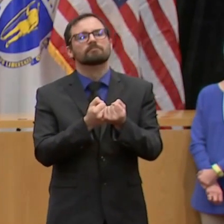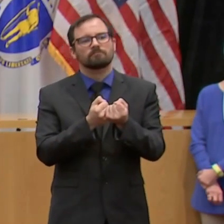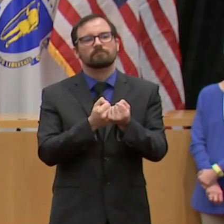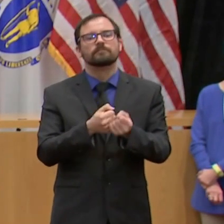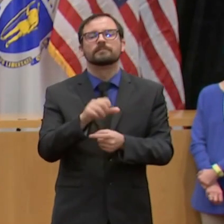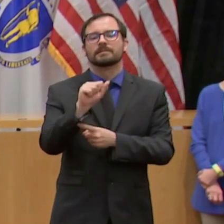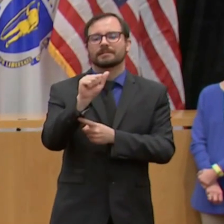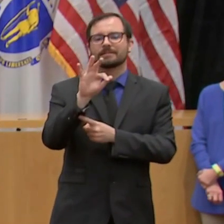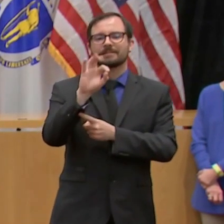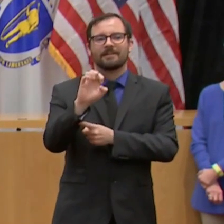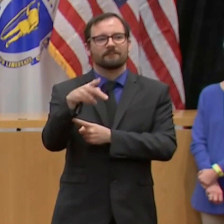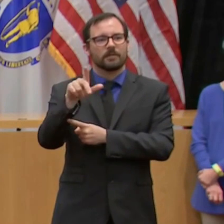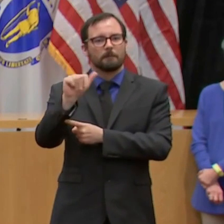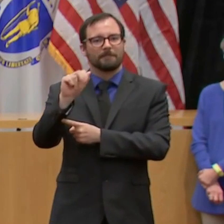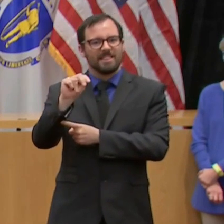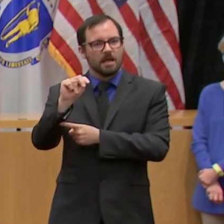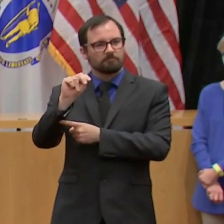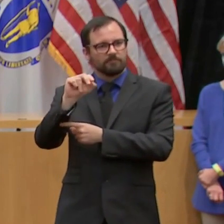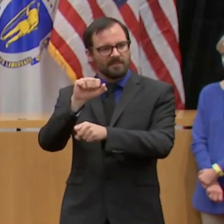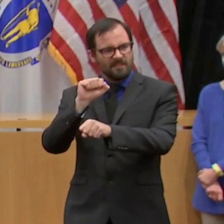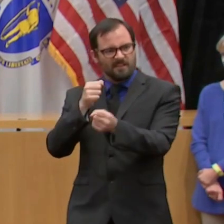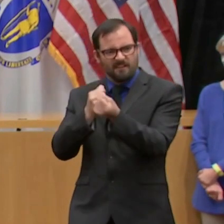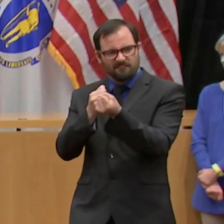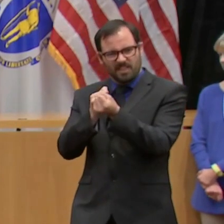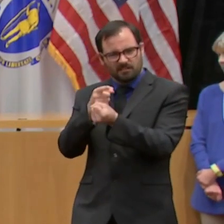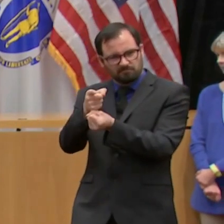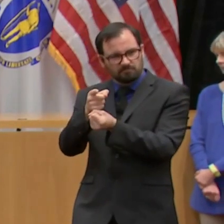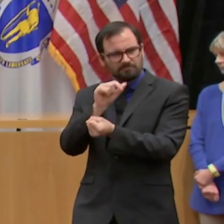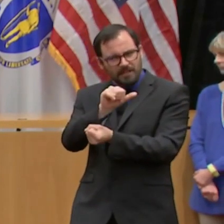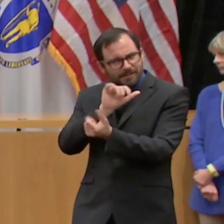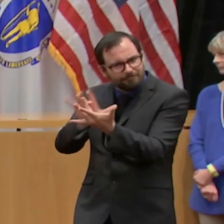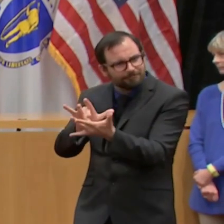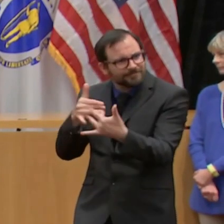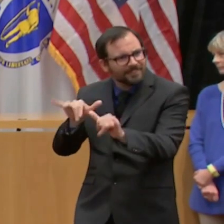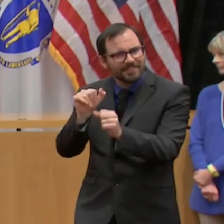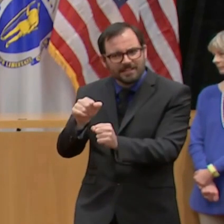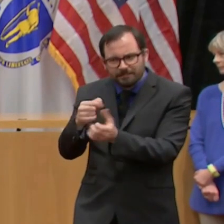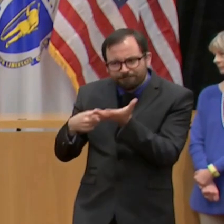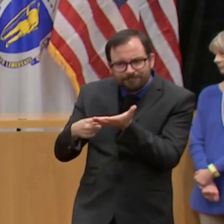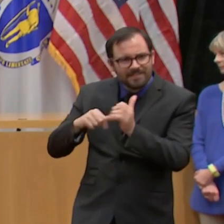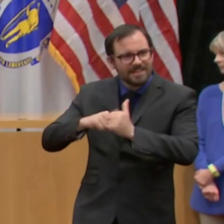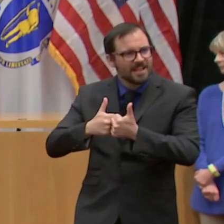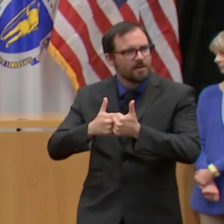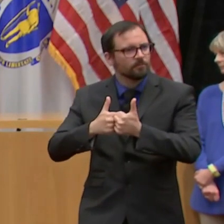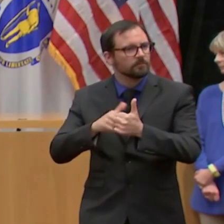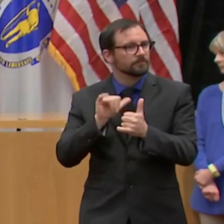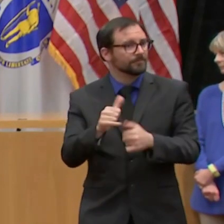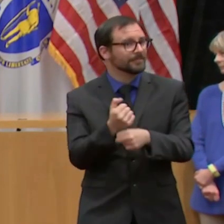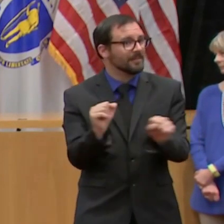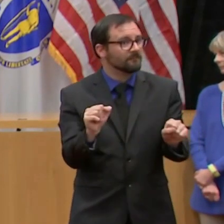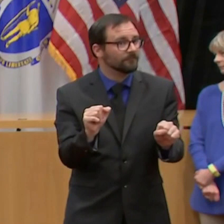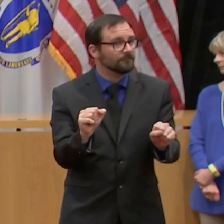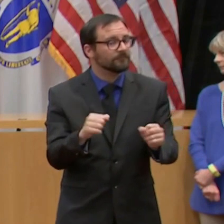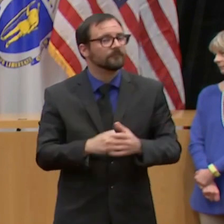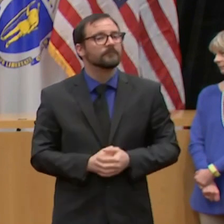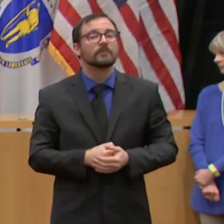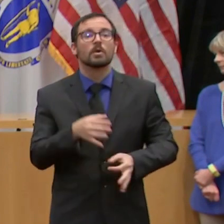POLICE DEPARTMENT, CONNECTING WITH A SAFE PLAN ADVOCATE, OR THROUGH OUR COURTS. COURTS CAN ALSO BE REACHED